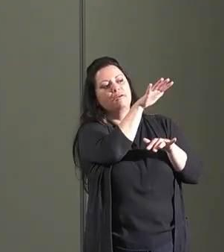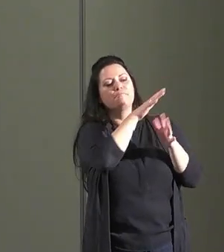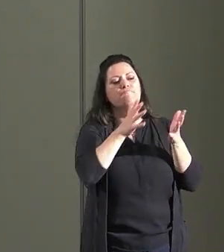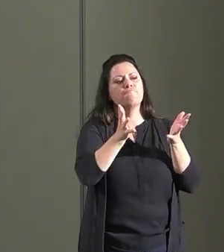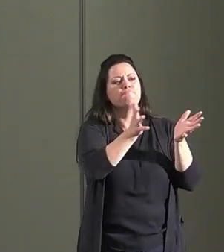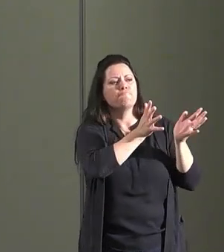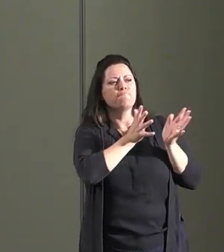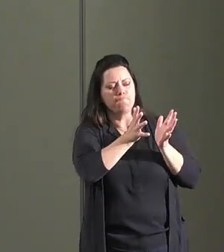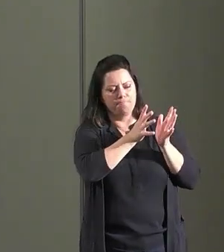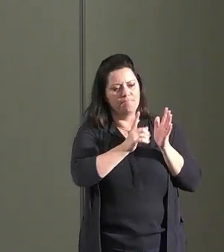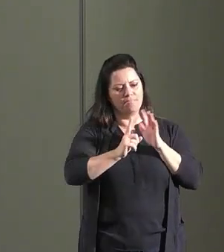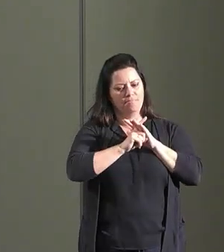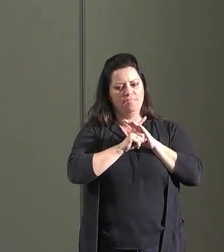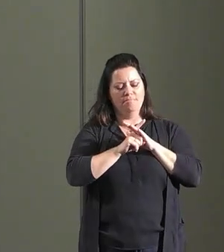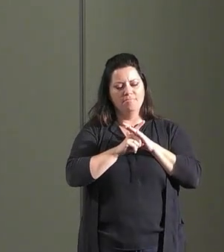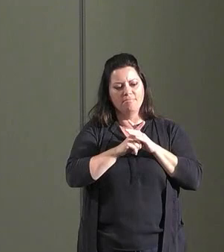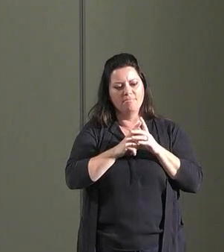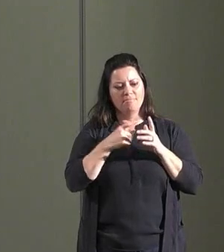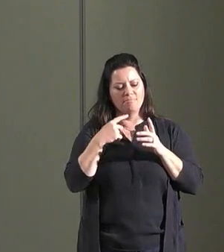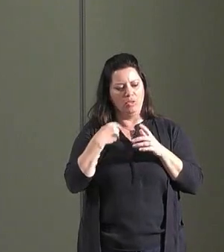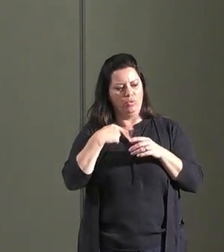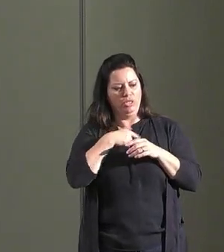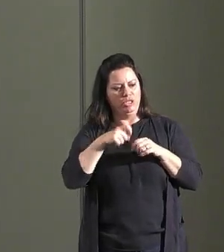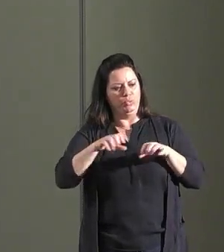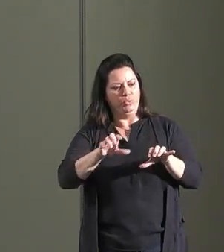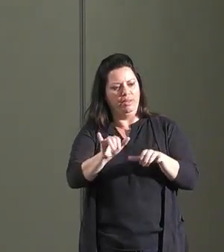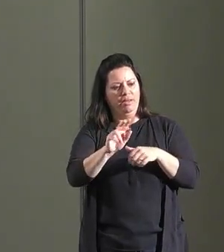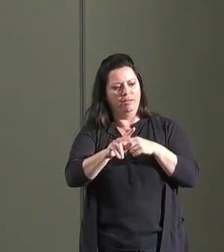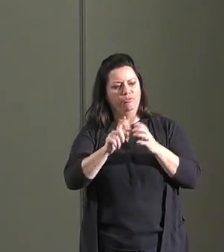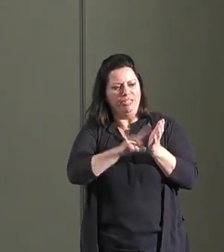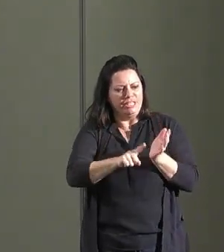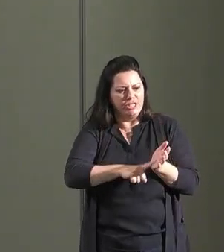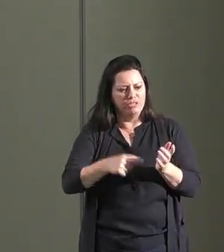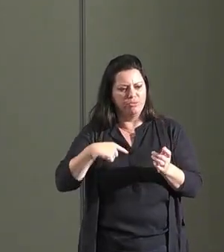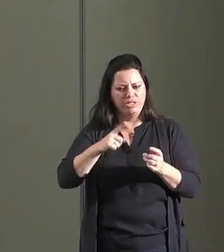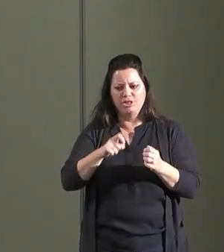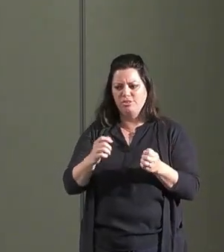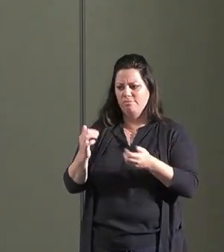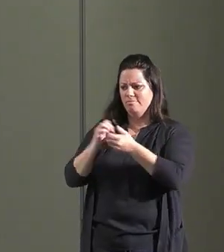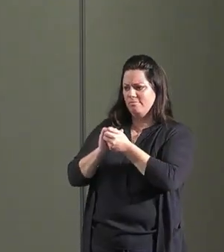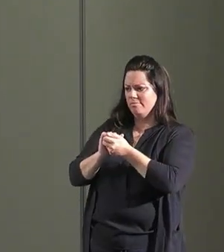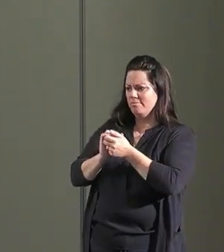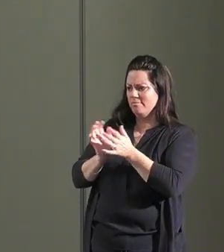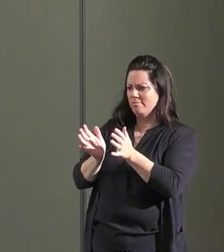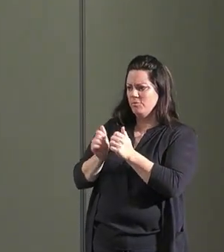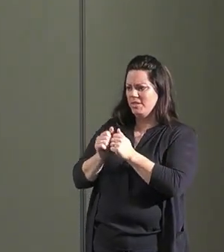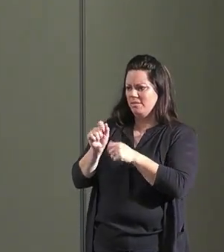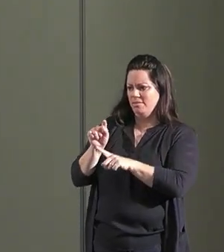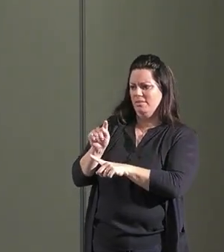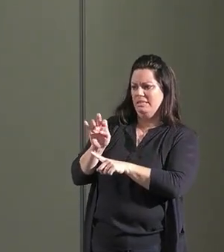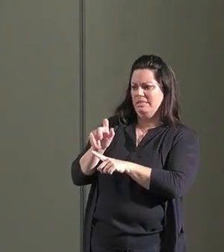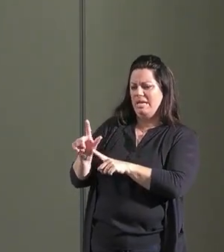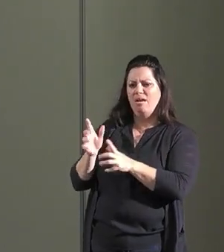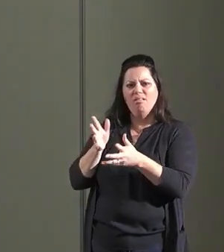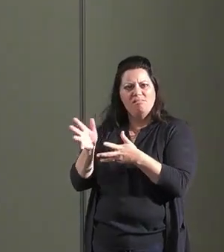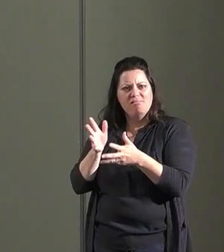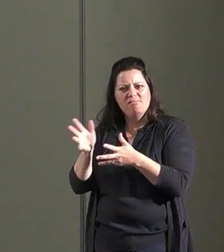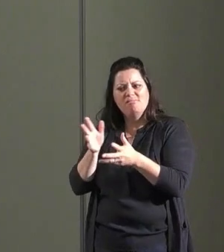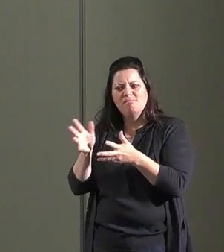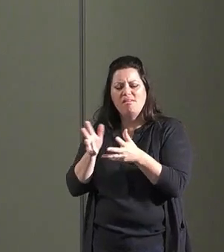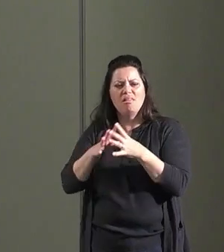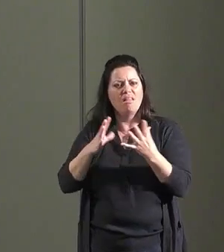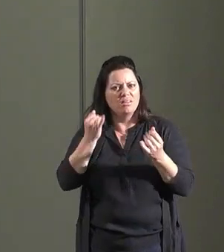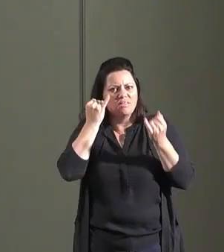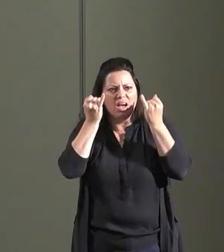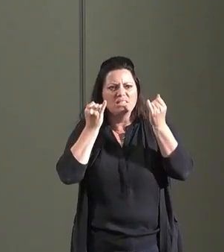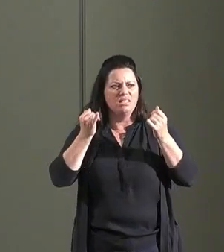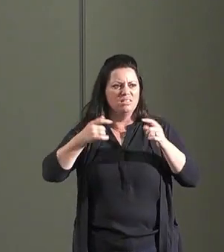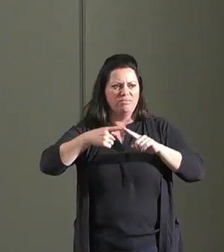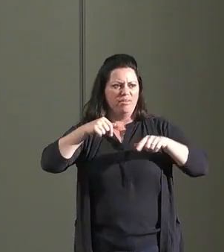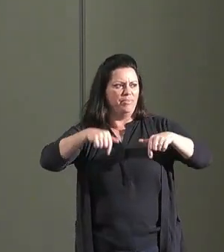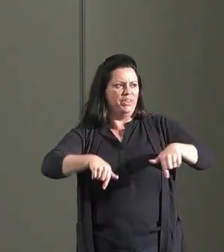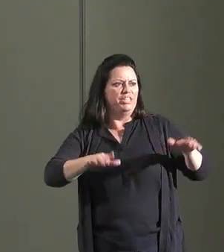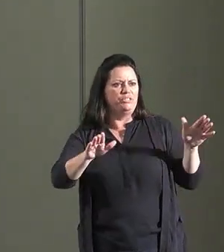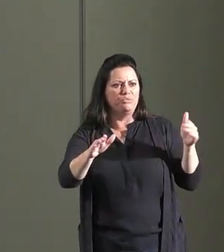prompted us to do this research and material that we got. Ideas we have to start to have